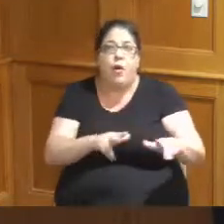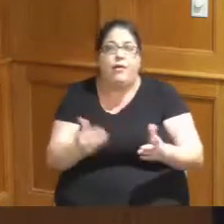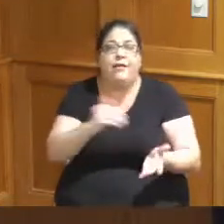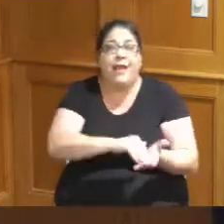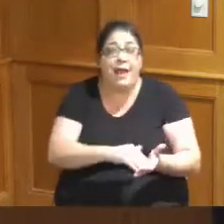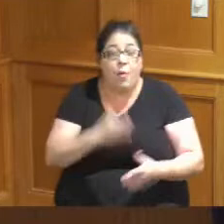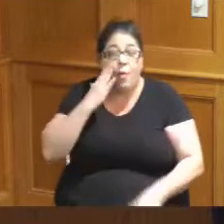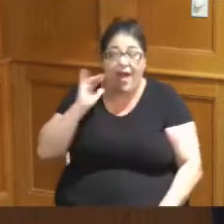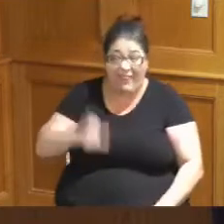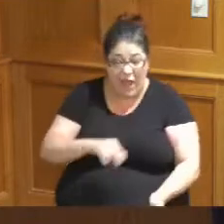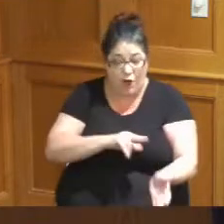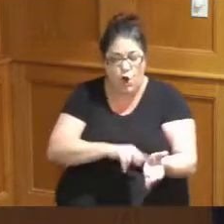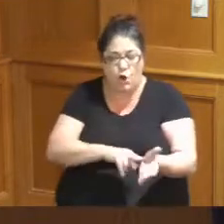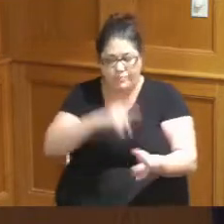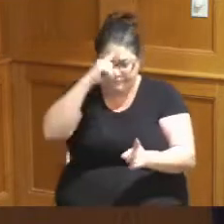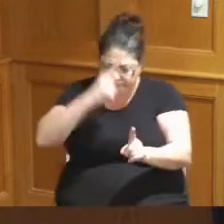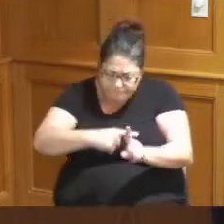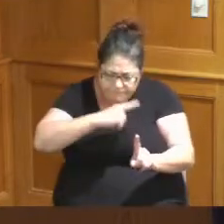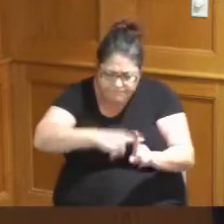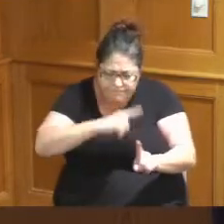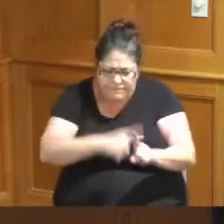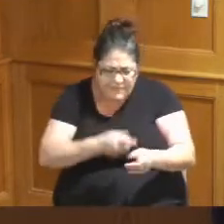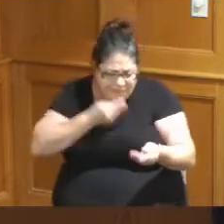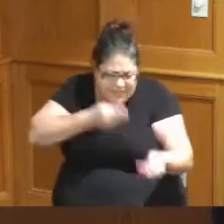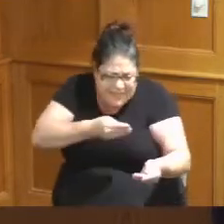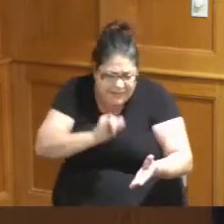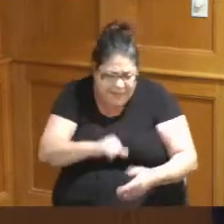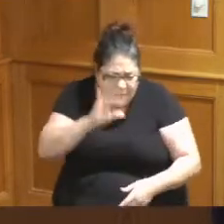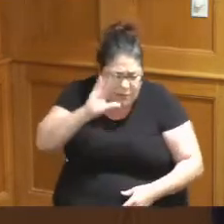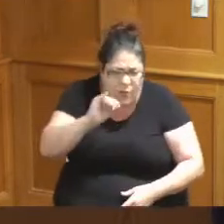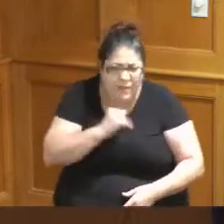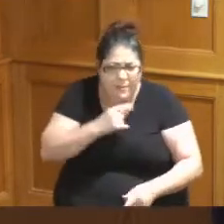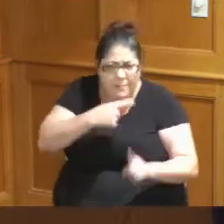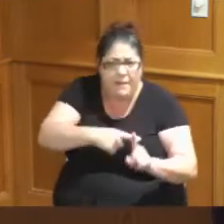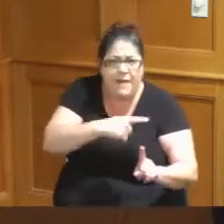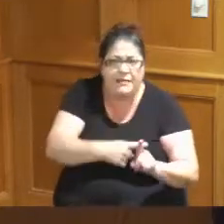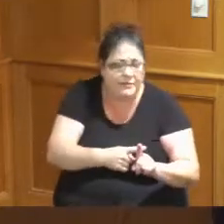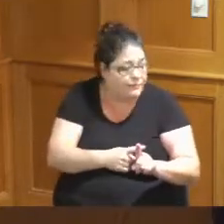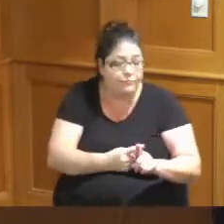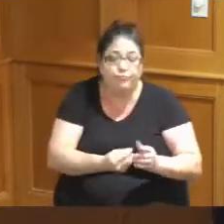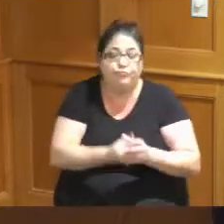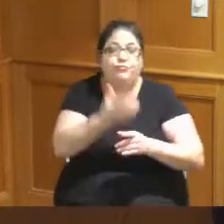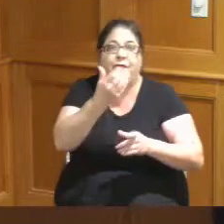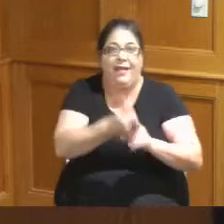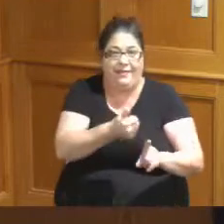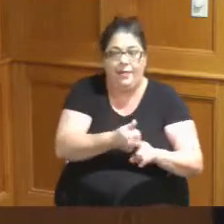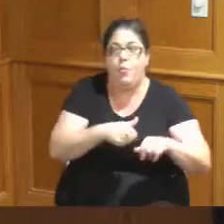was keeping that positive attitude and then I've been at the doctor and I saw a nurse and she said